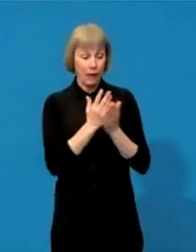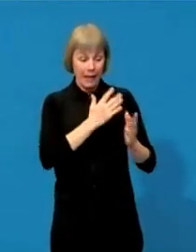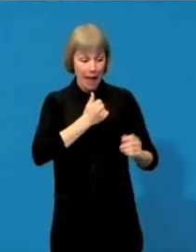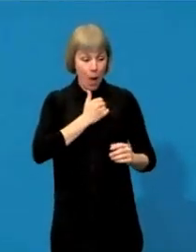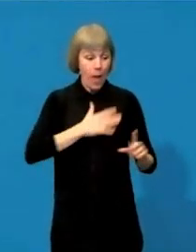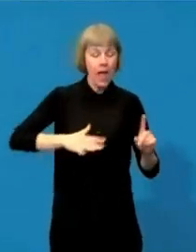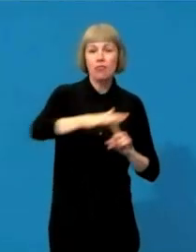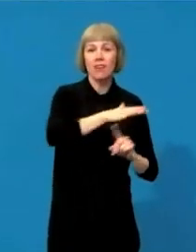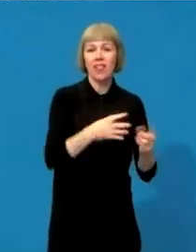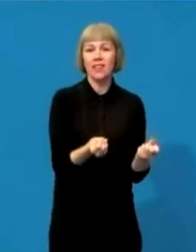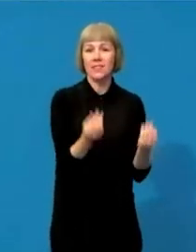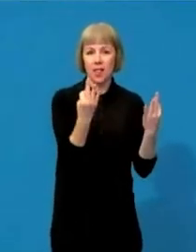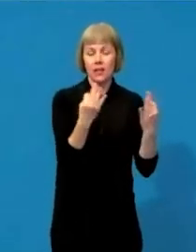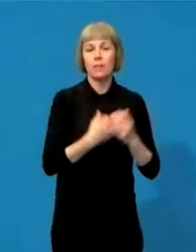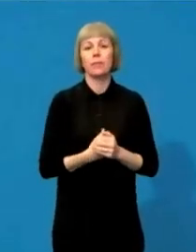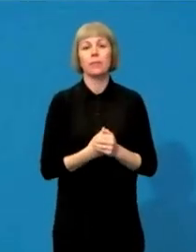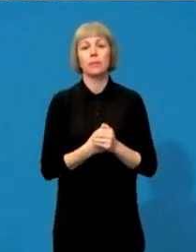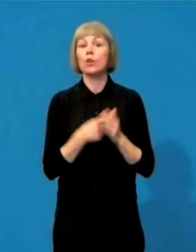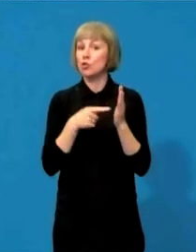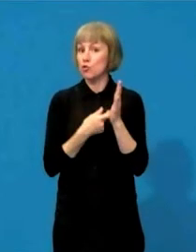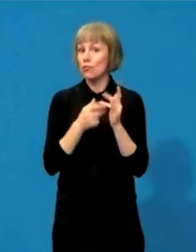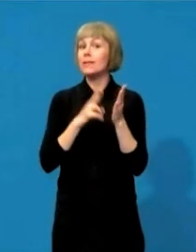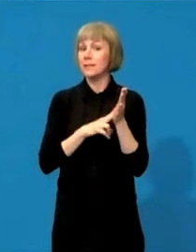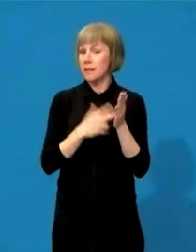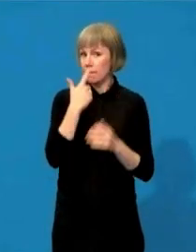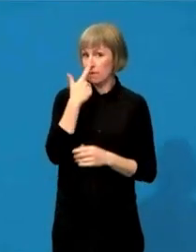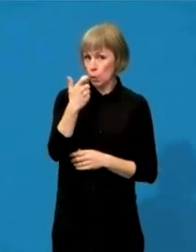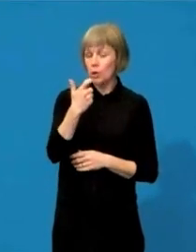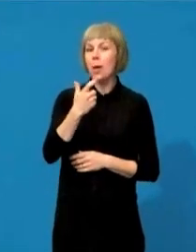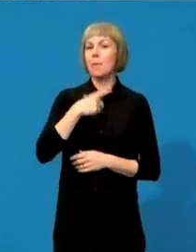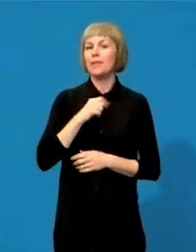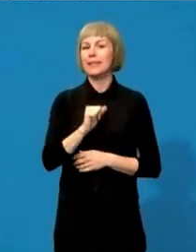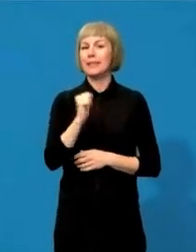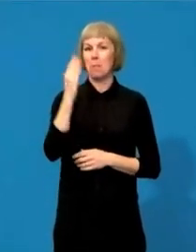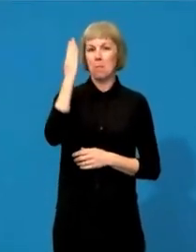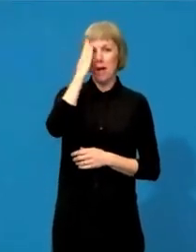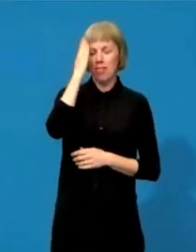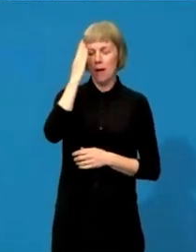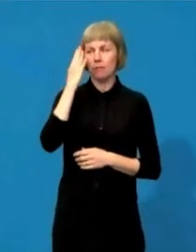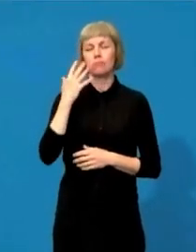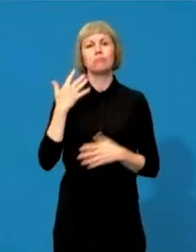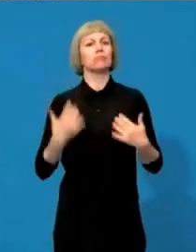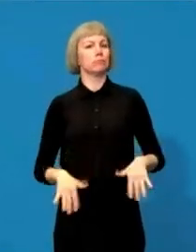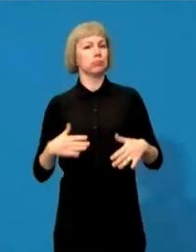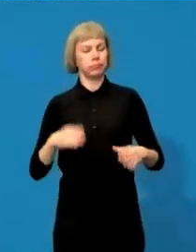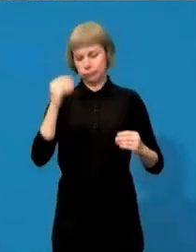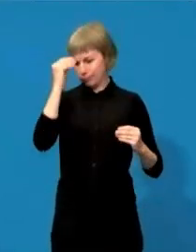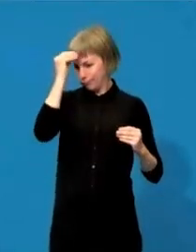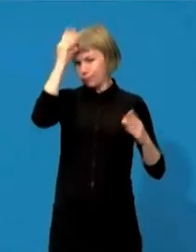Now, Tristan's quite fortunate in the fact that he's got Marmingee as a - as his mother, who has such wide experience and also was able to give up her time.